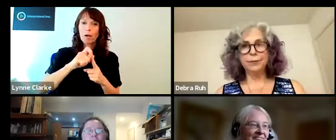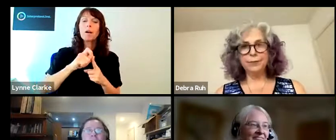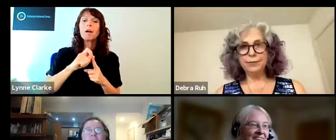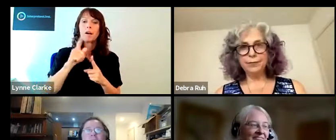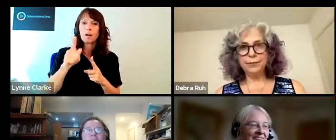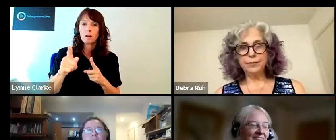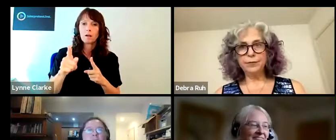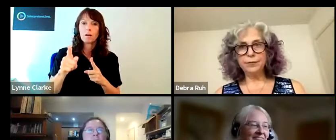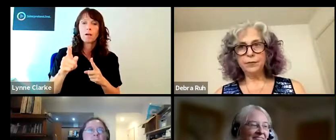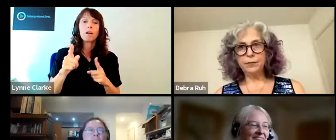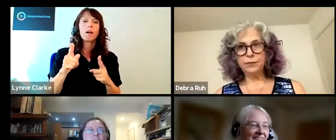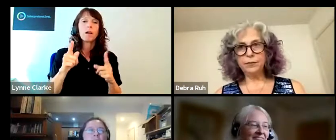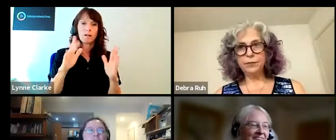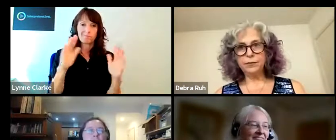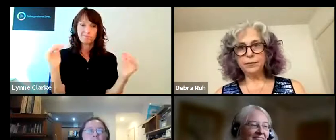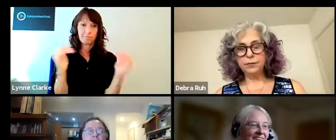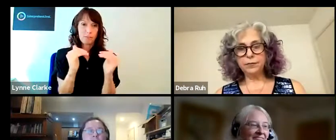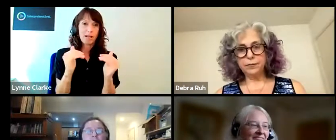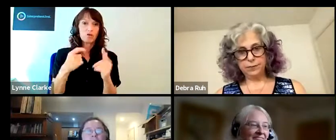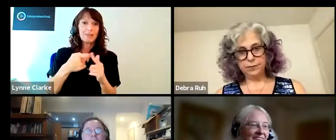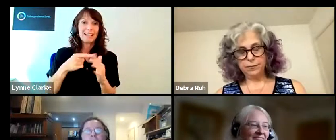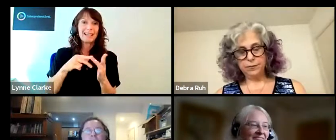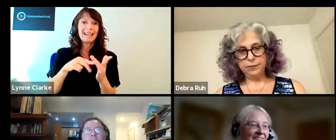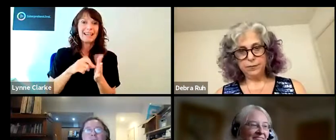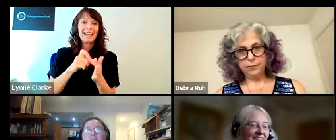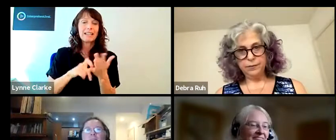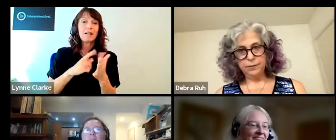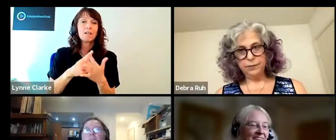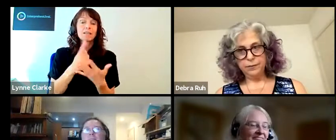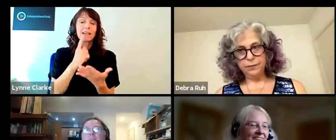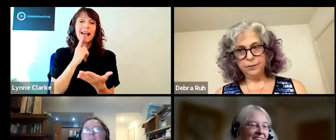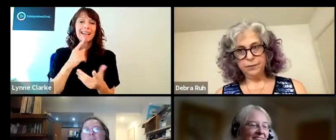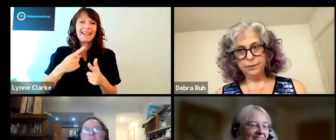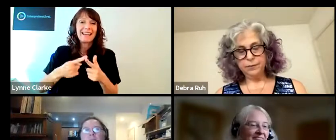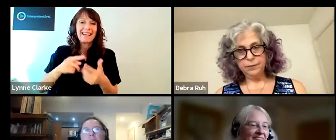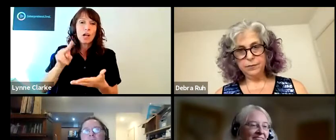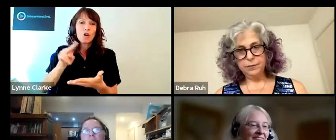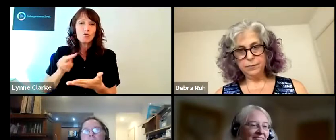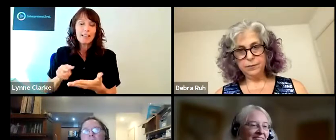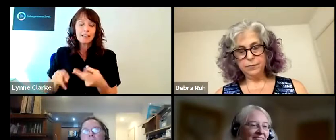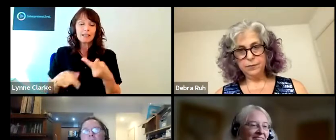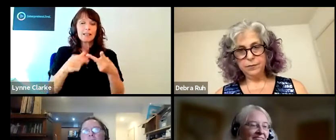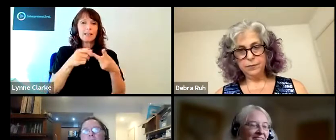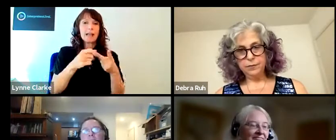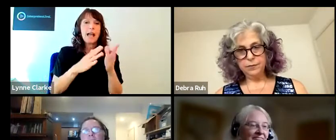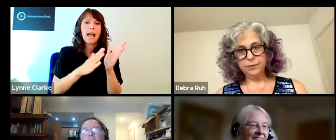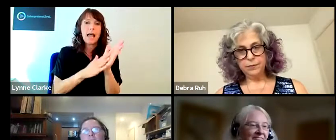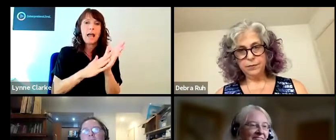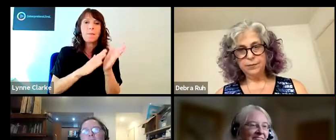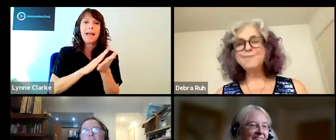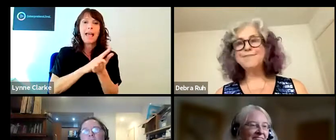with Kindles and other kinds of readers. The other one is M HTML, which is a mobile text format.